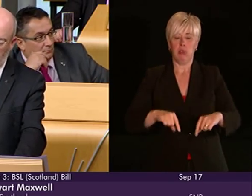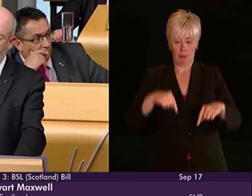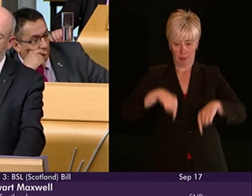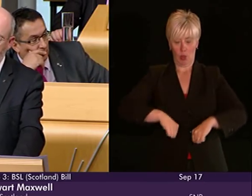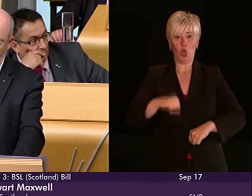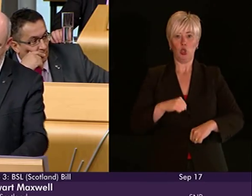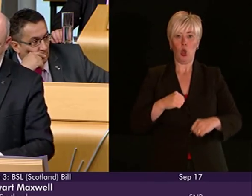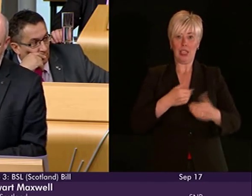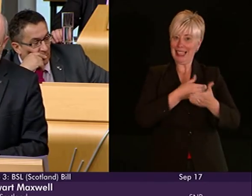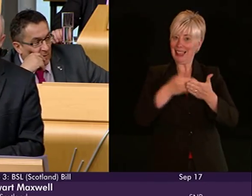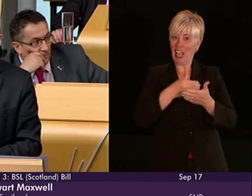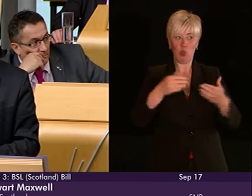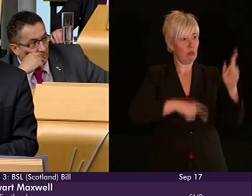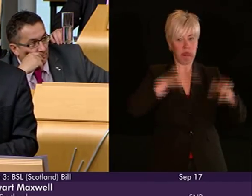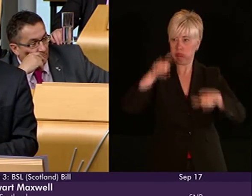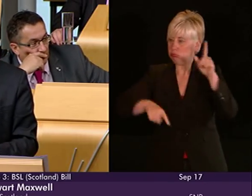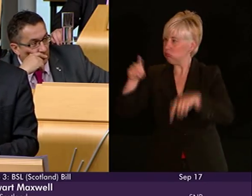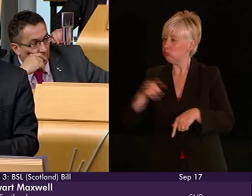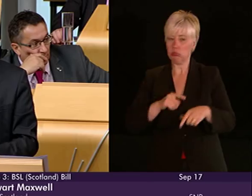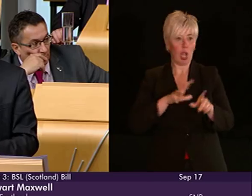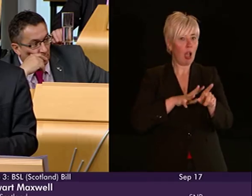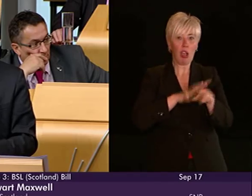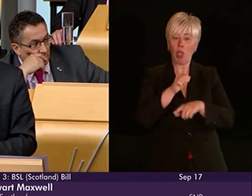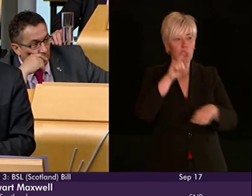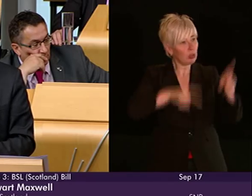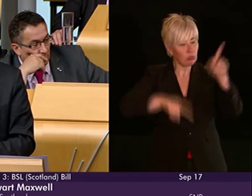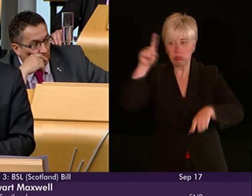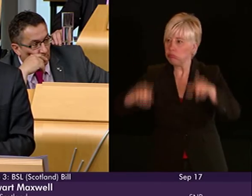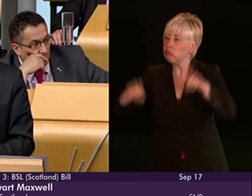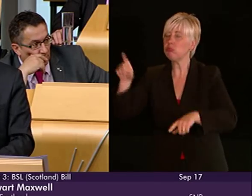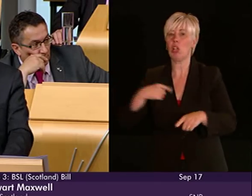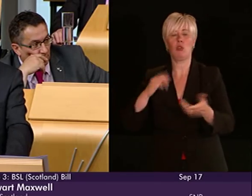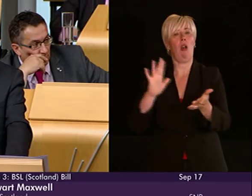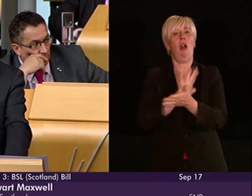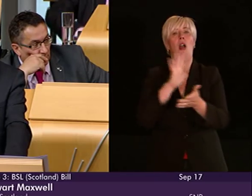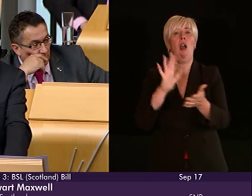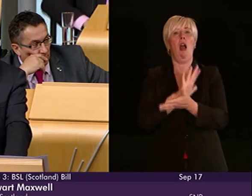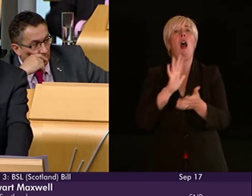cultures and I am delighted that we are taking this vital step today and putting BSL on an